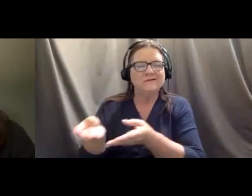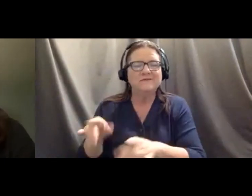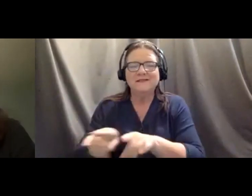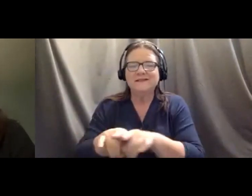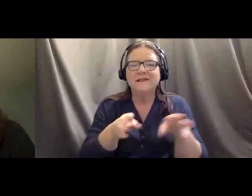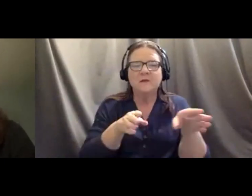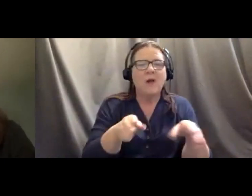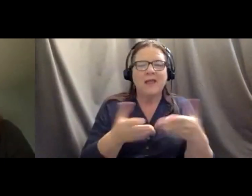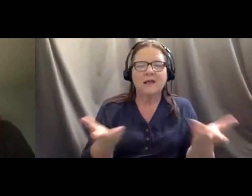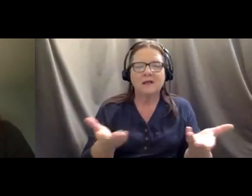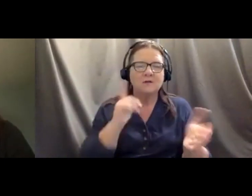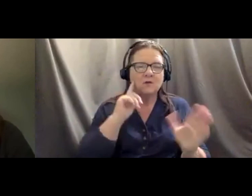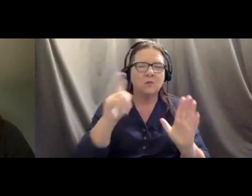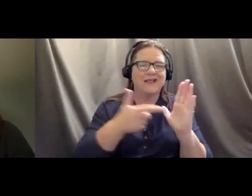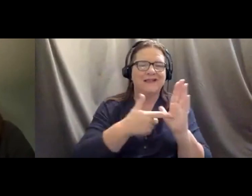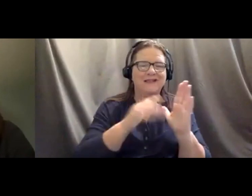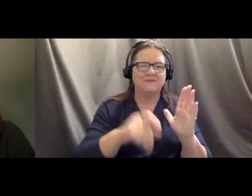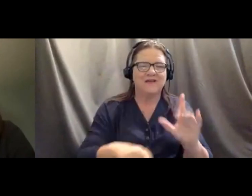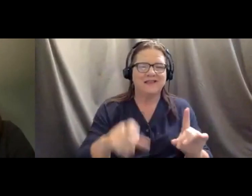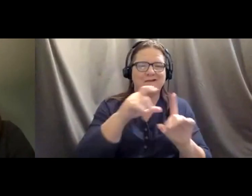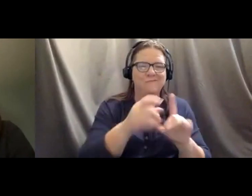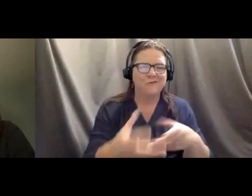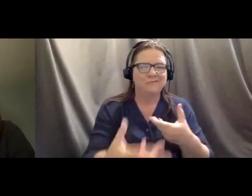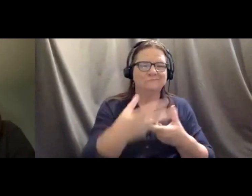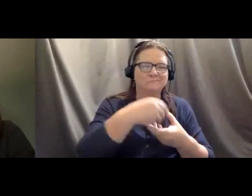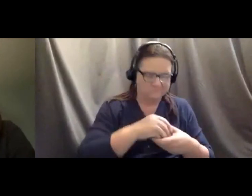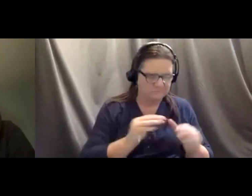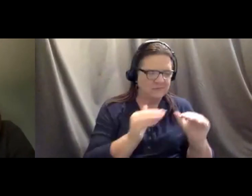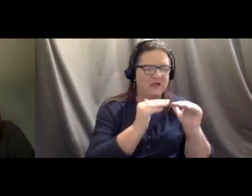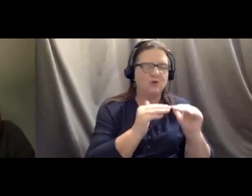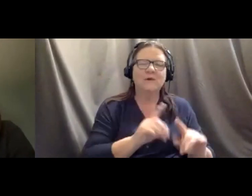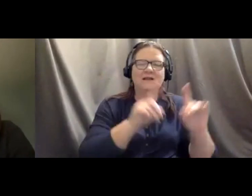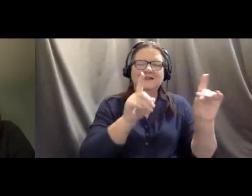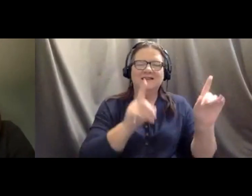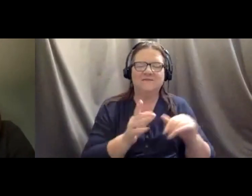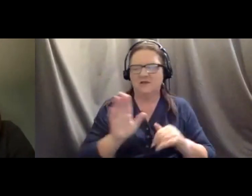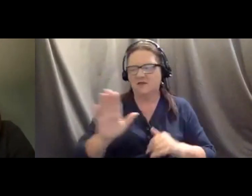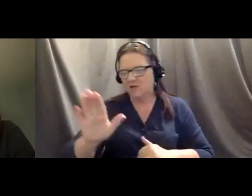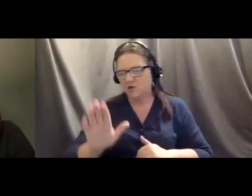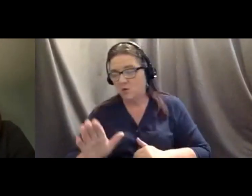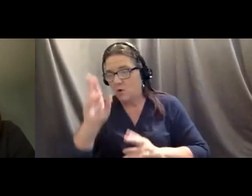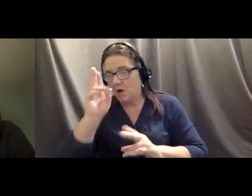And so, about we identify that and make sure that we can honor what you bring to the table.